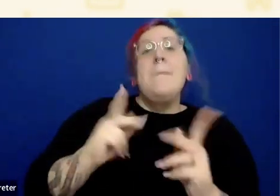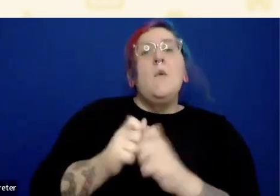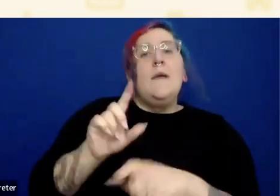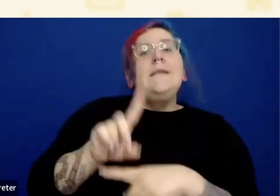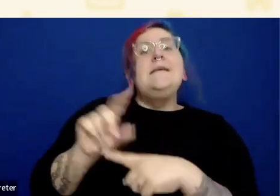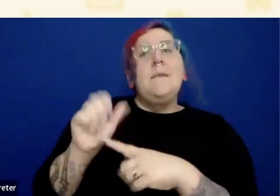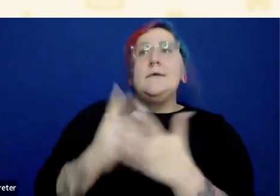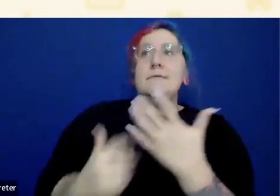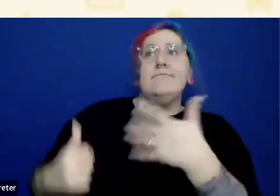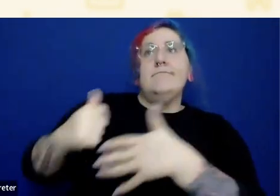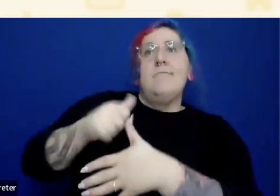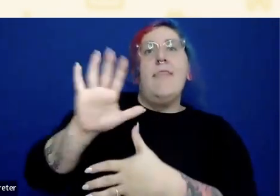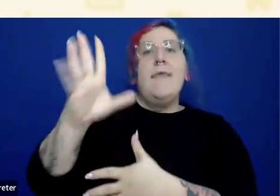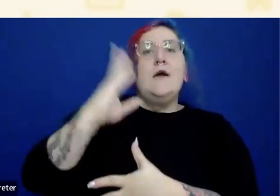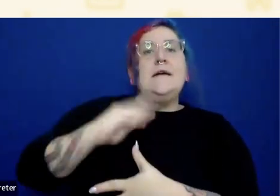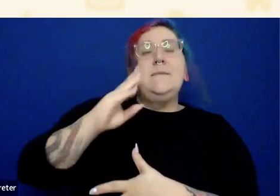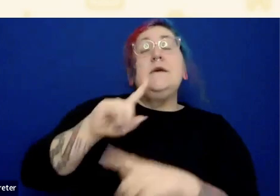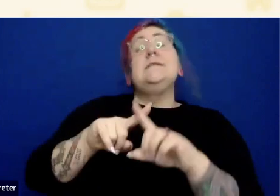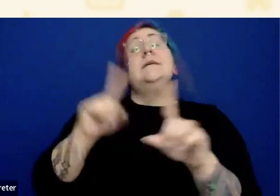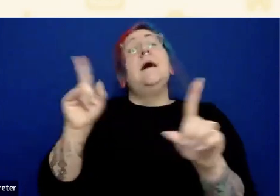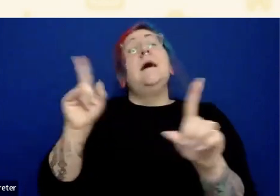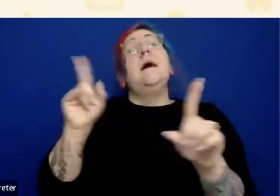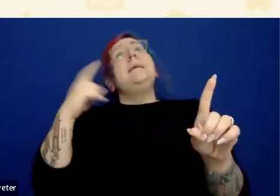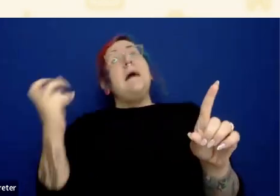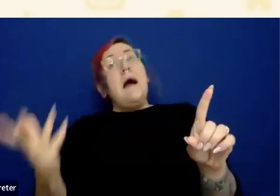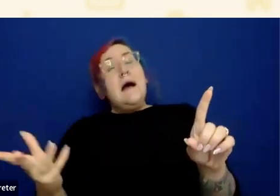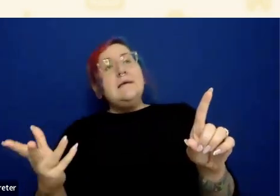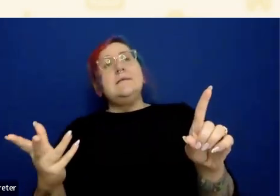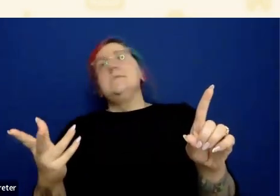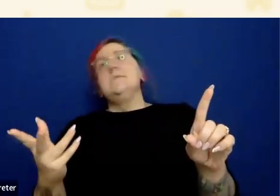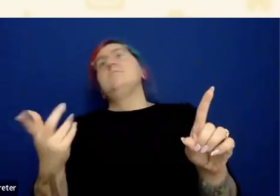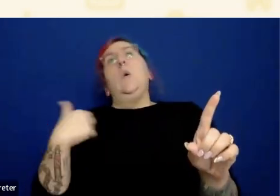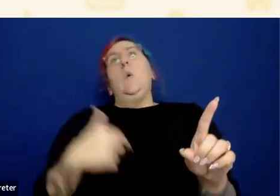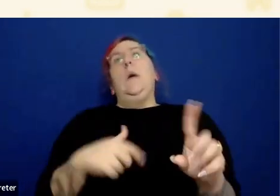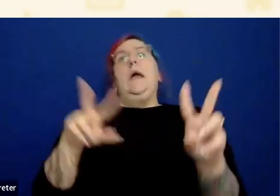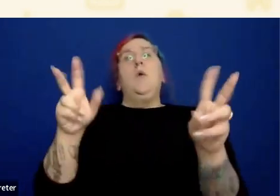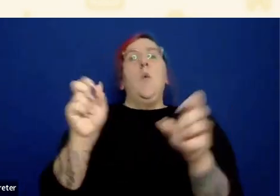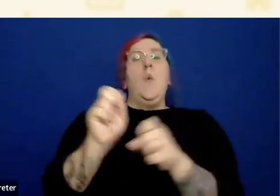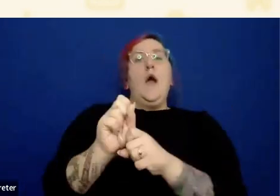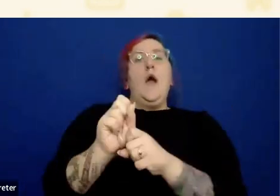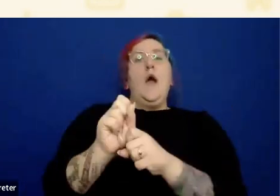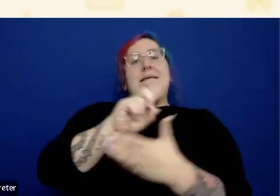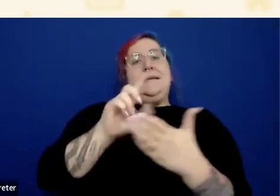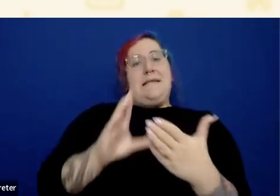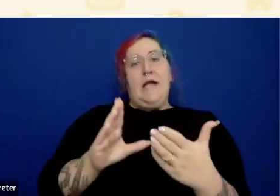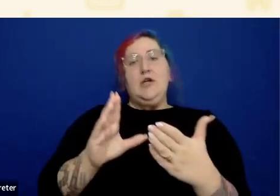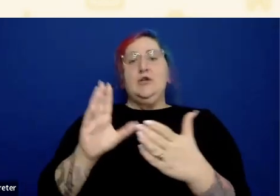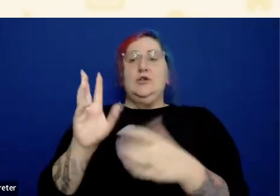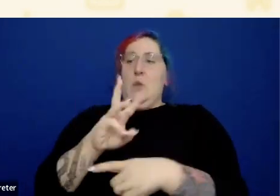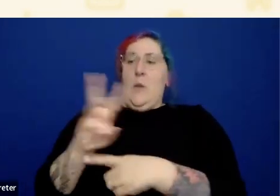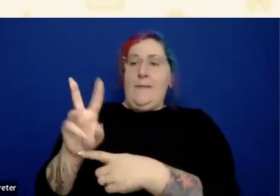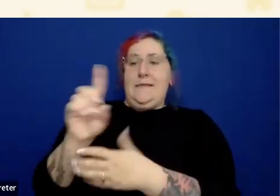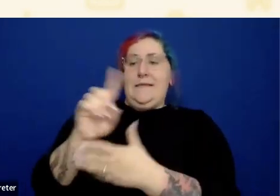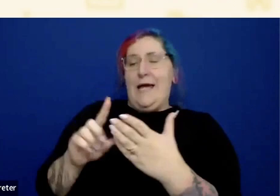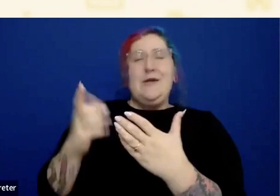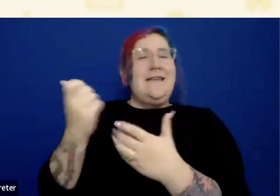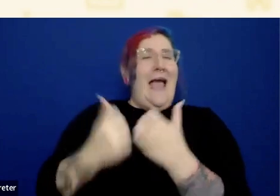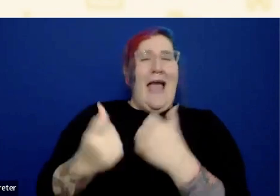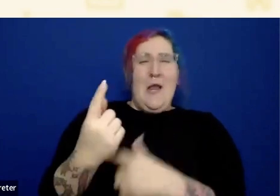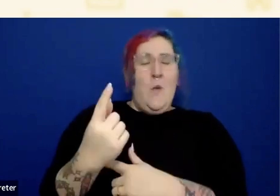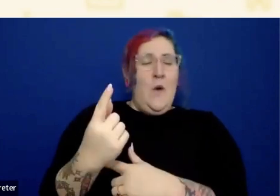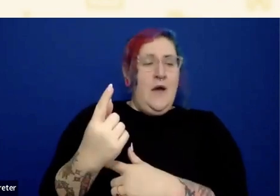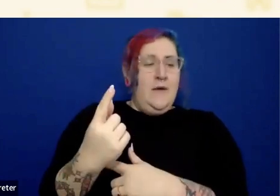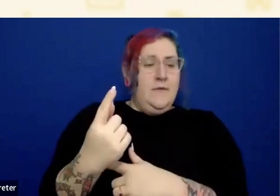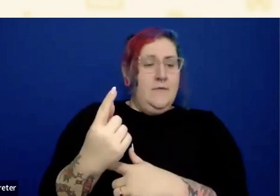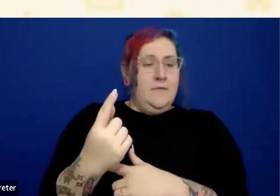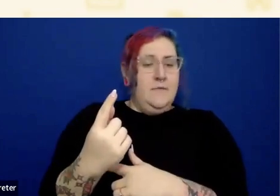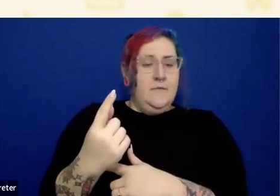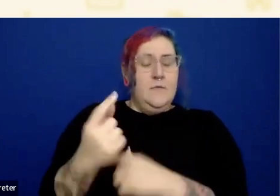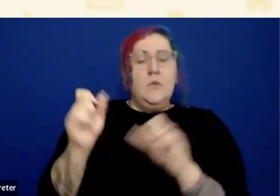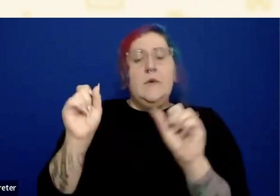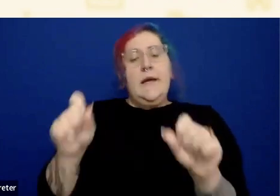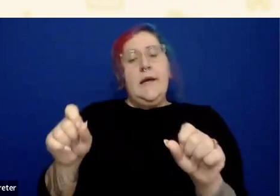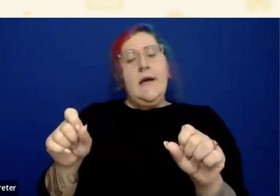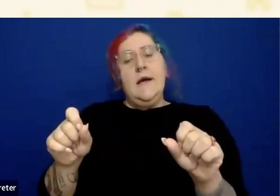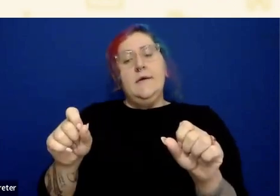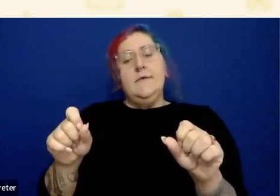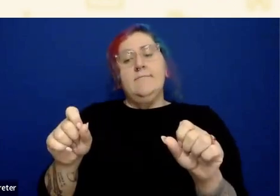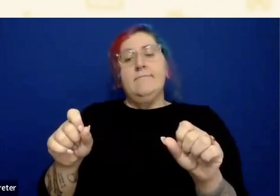As much as designers and as anyone can know the right things